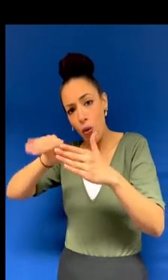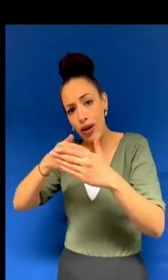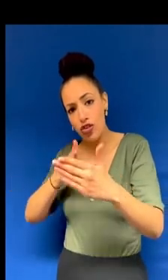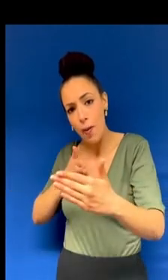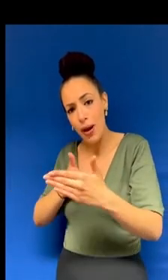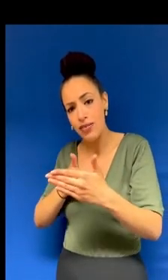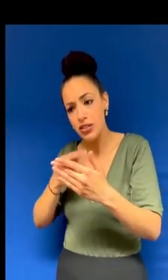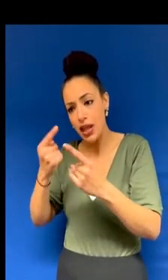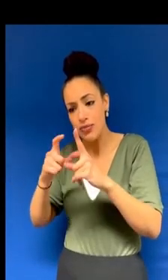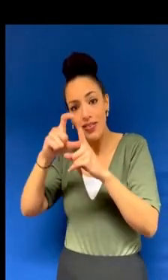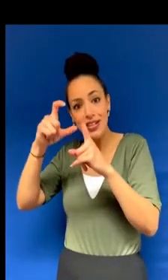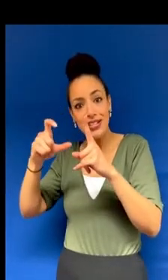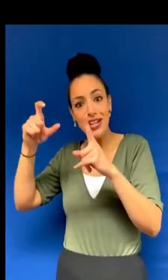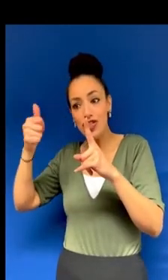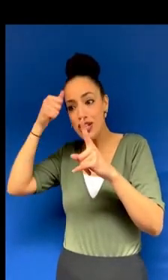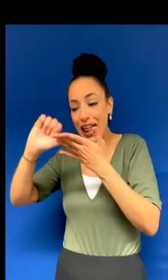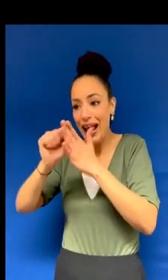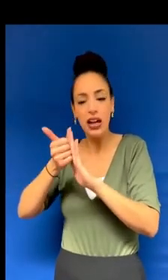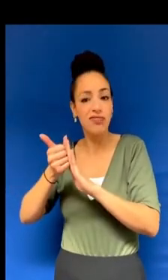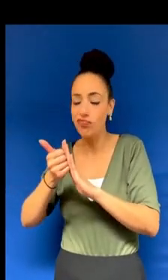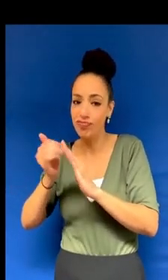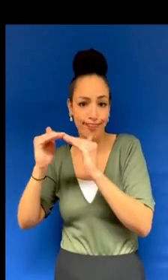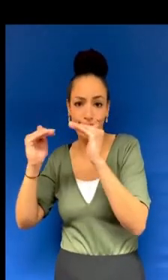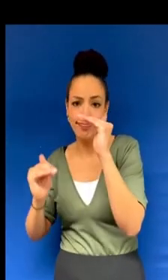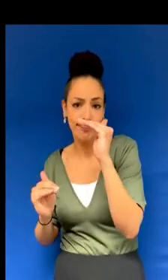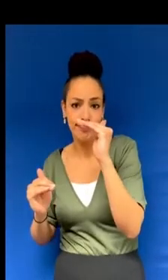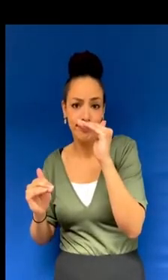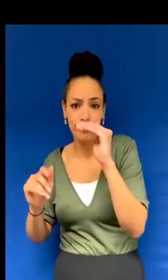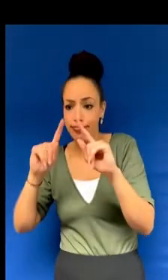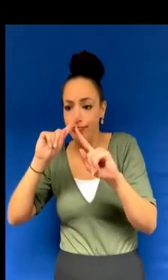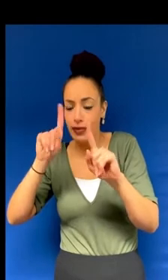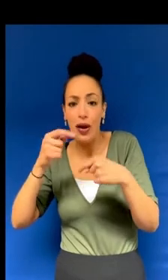narratives, and where they come from. These are people that have significant language barriers,